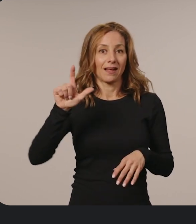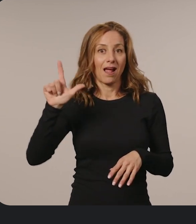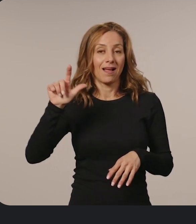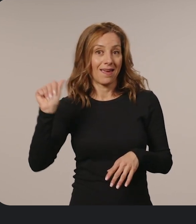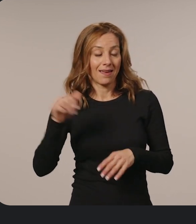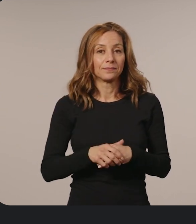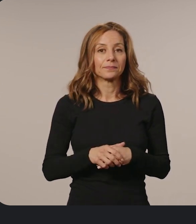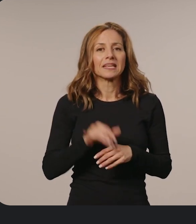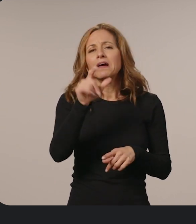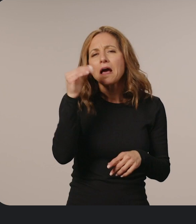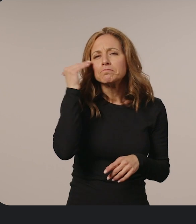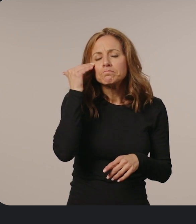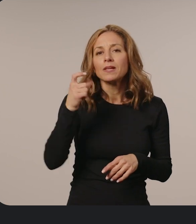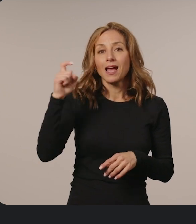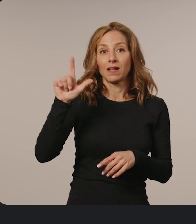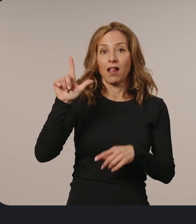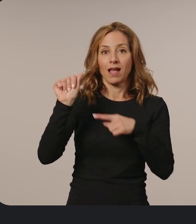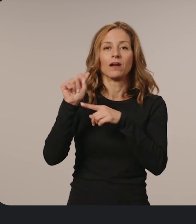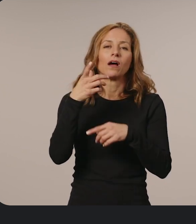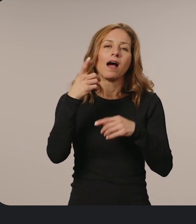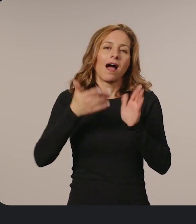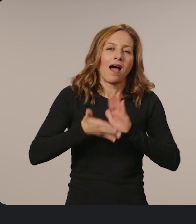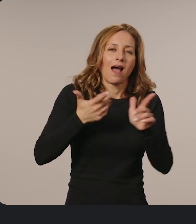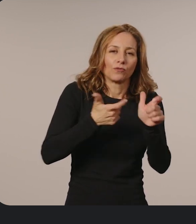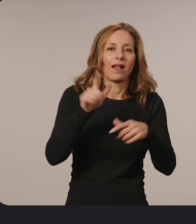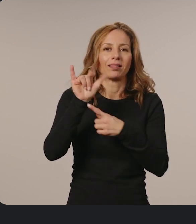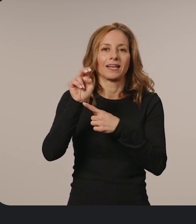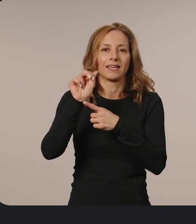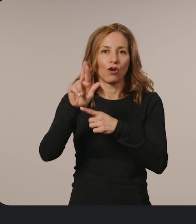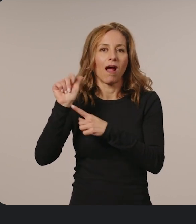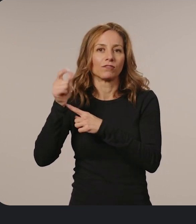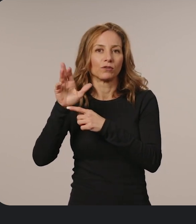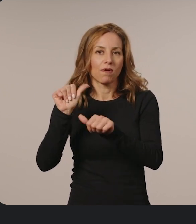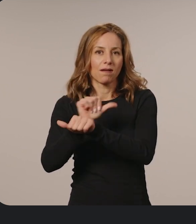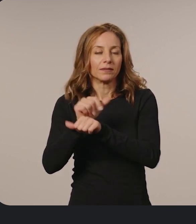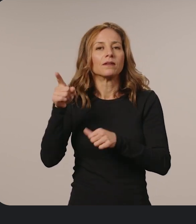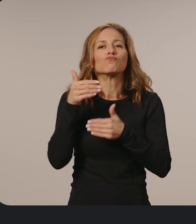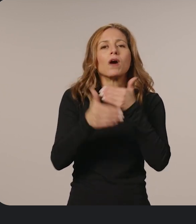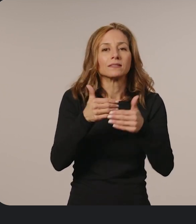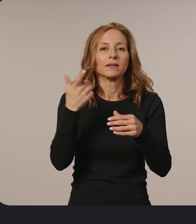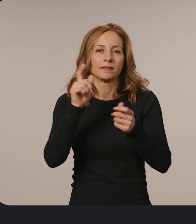If you are not familiar with it, XLA, or accelerated linear algebra, is a process that compiles machine learning